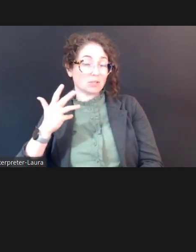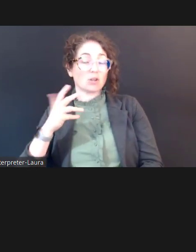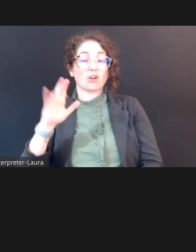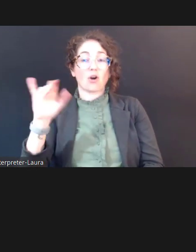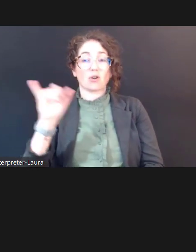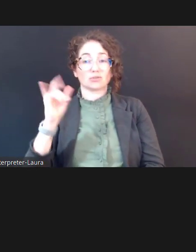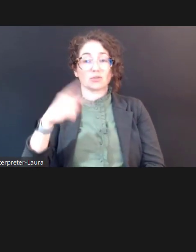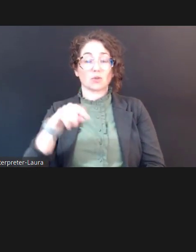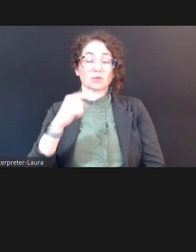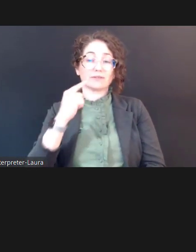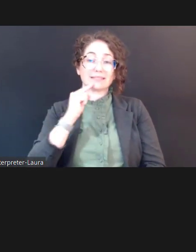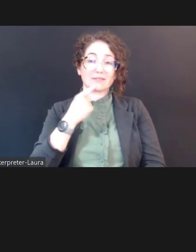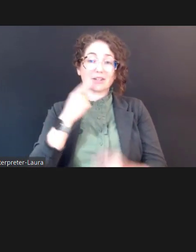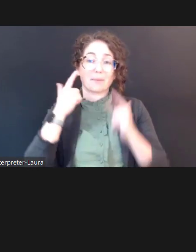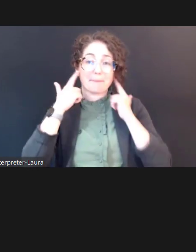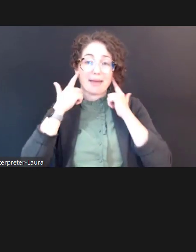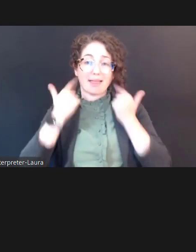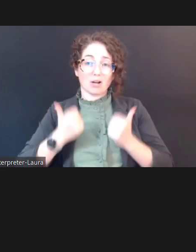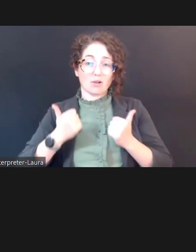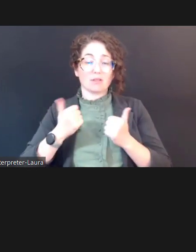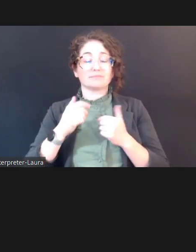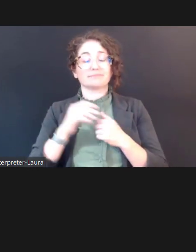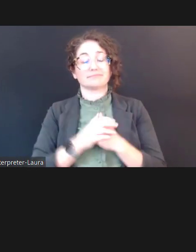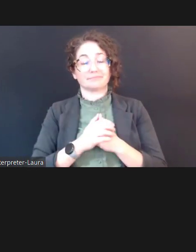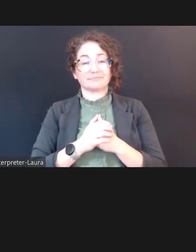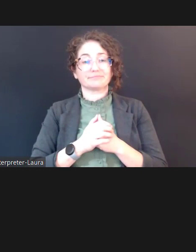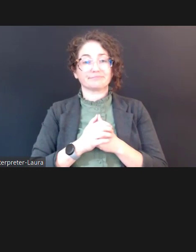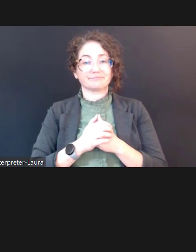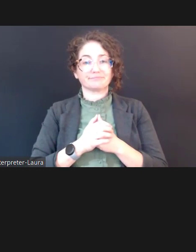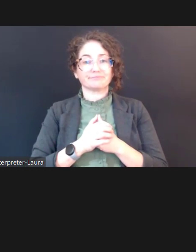bilateral loss or hearing loss in both ears.